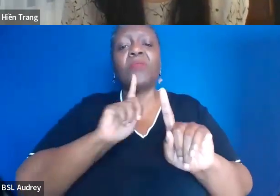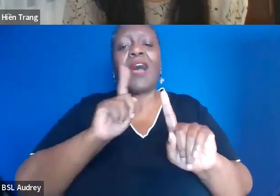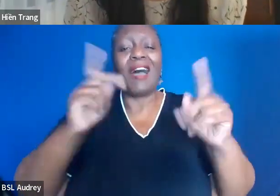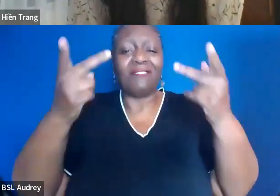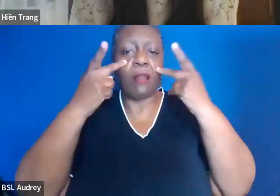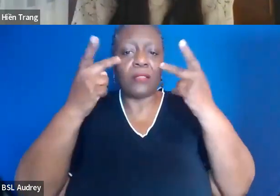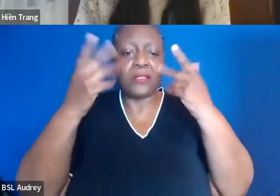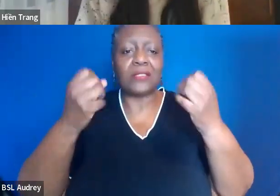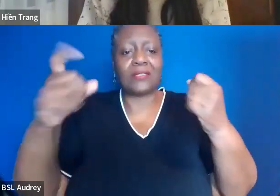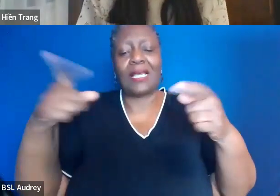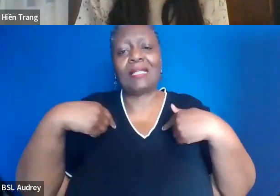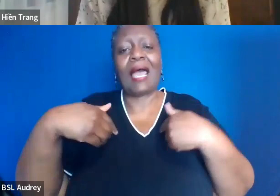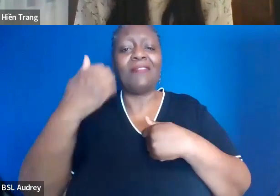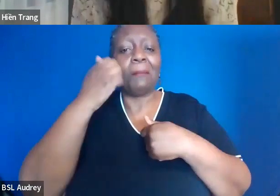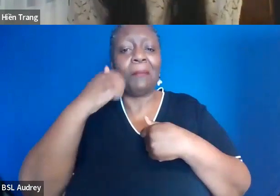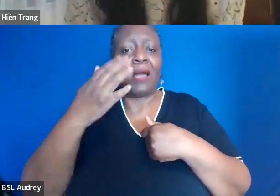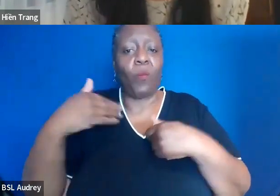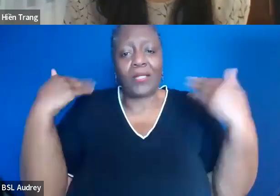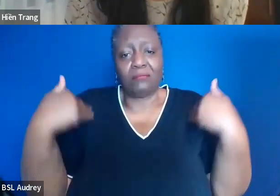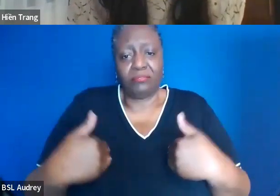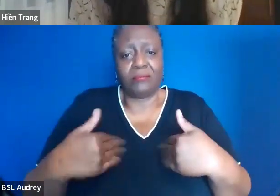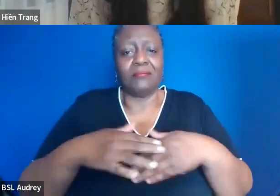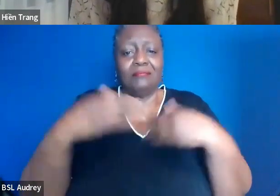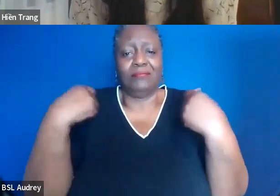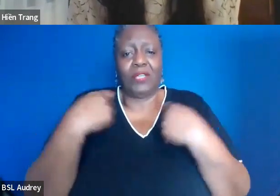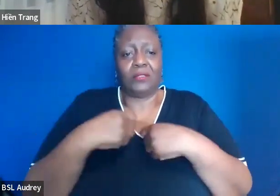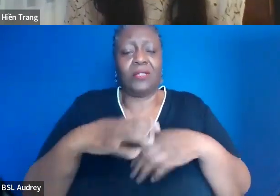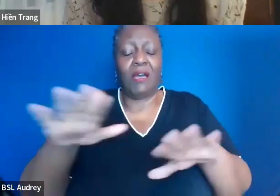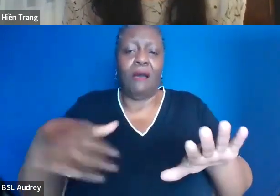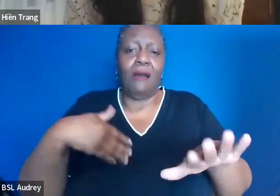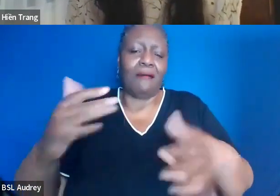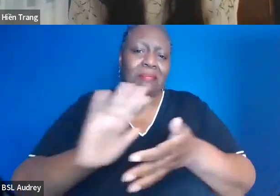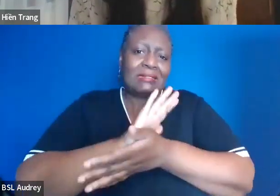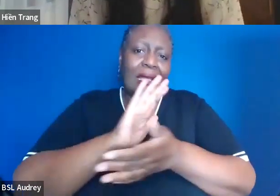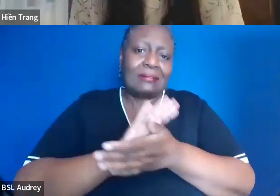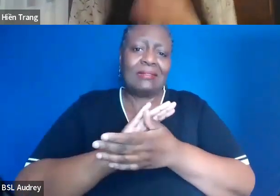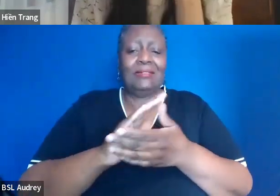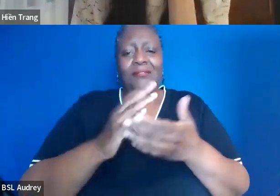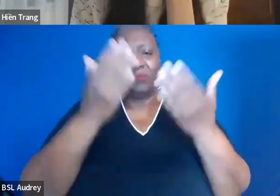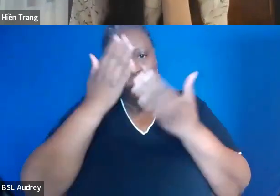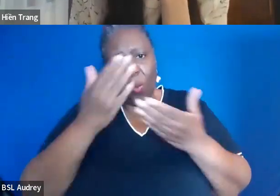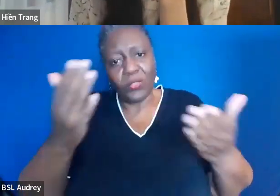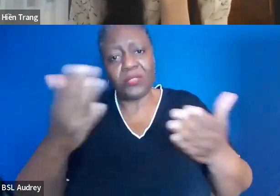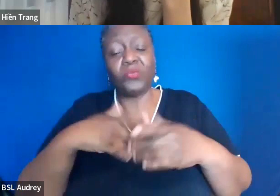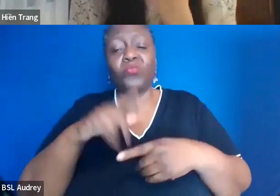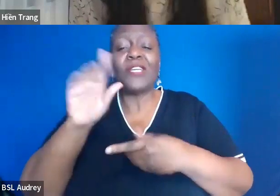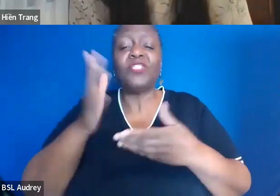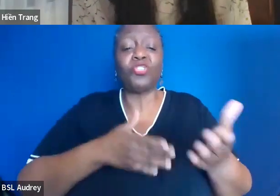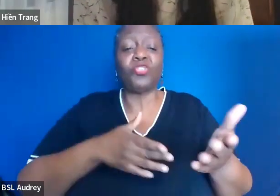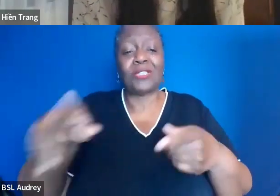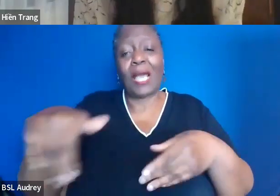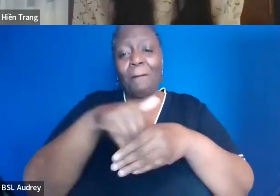gray sofa I'm so incredibly excited and honored to introduce our lovely participants of this uh